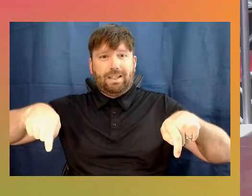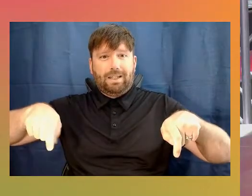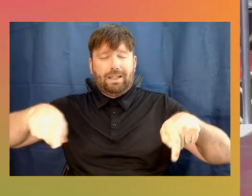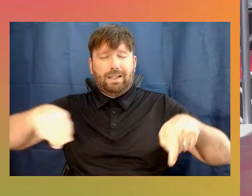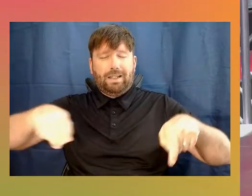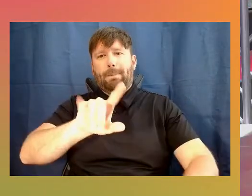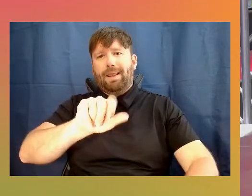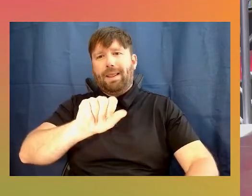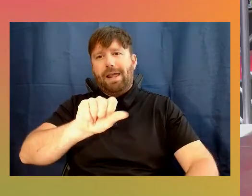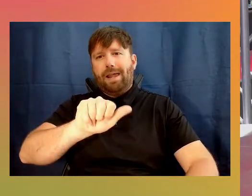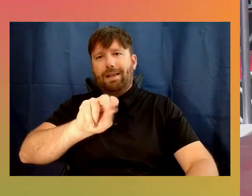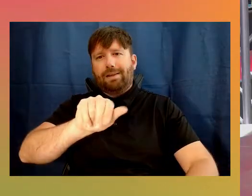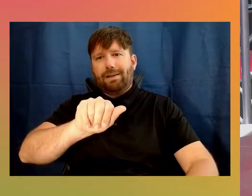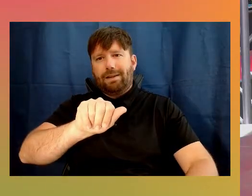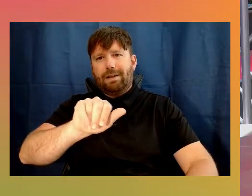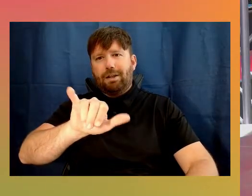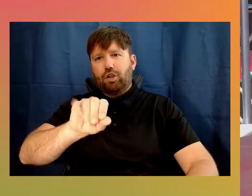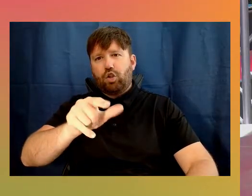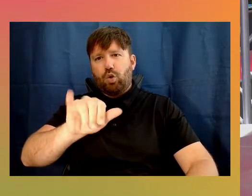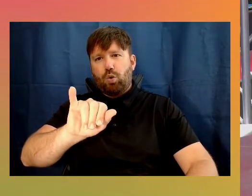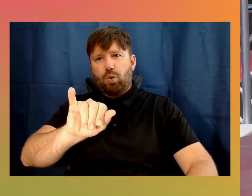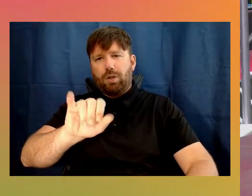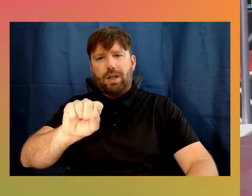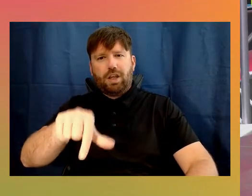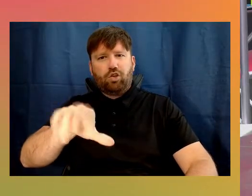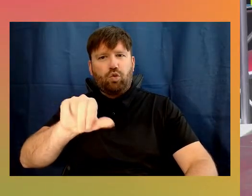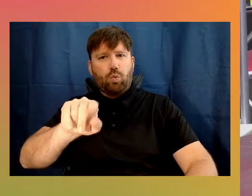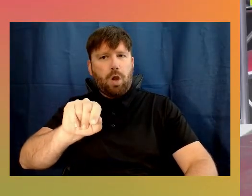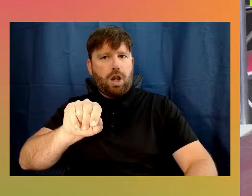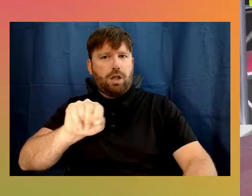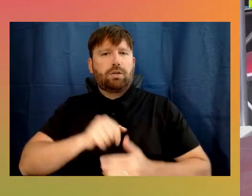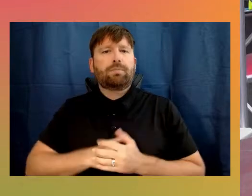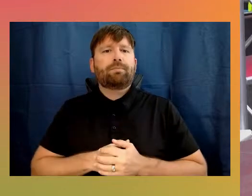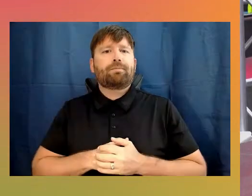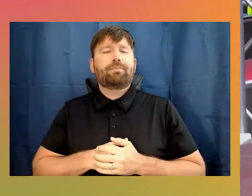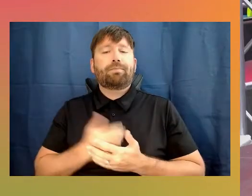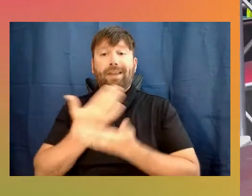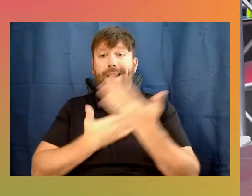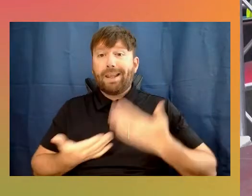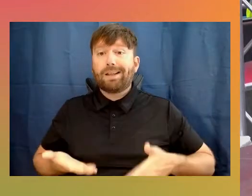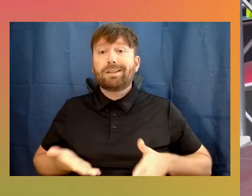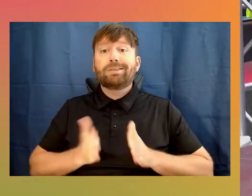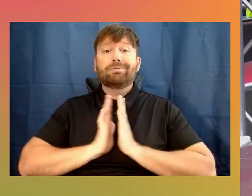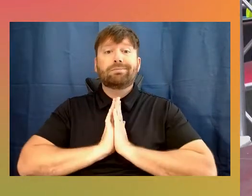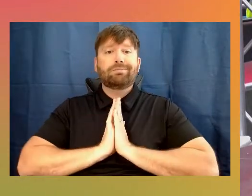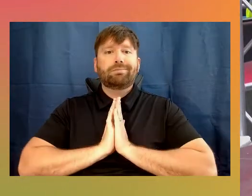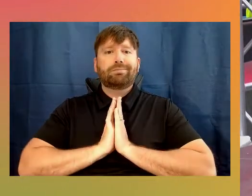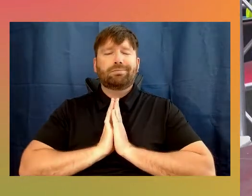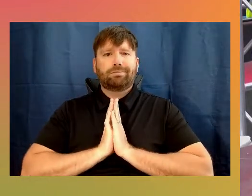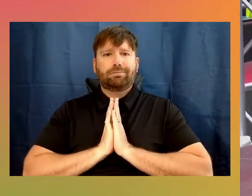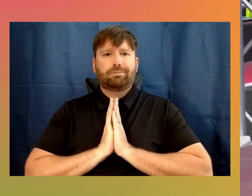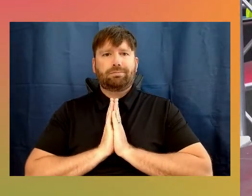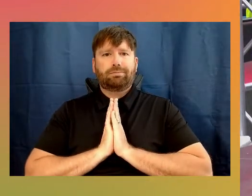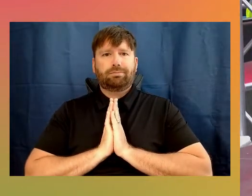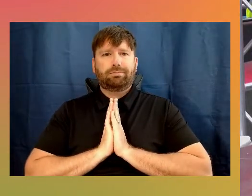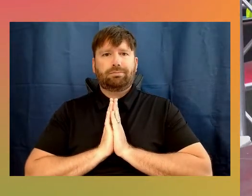HOP THE FEEL TO THE OUTSIDE OF THE HANDS. GOOD.